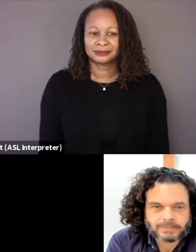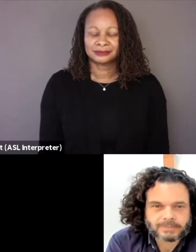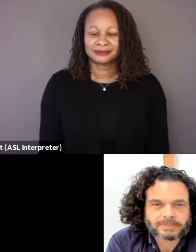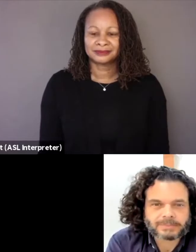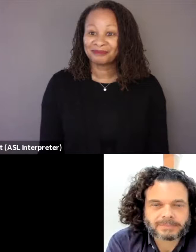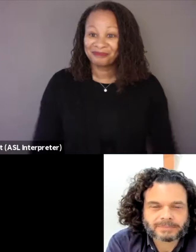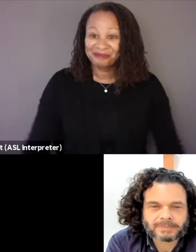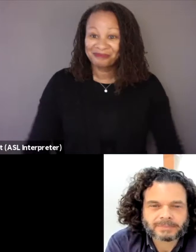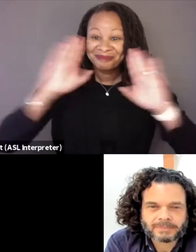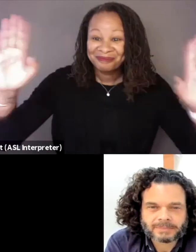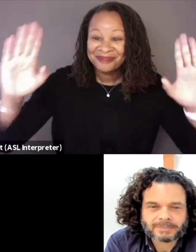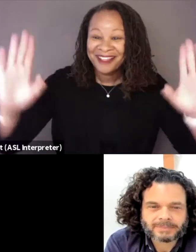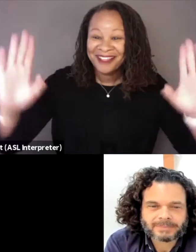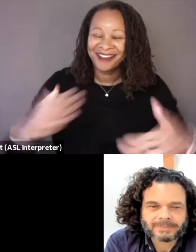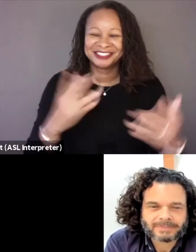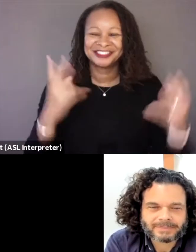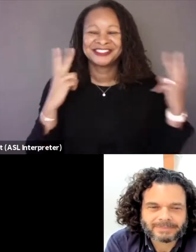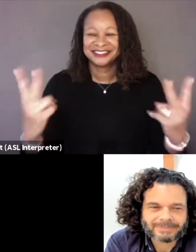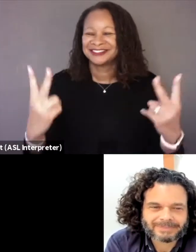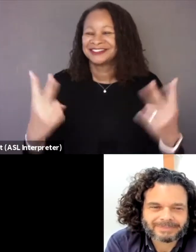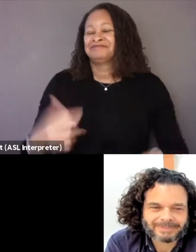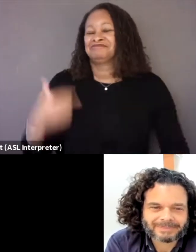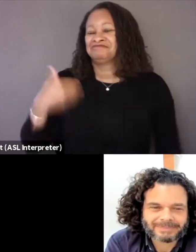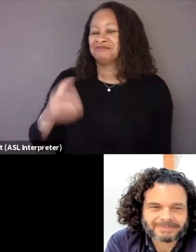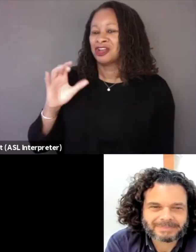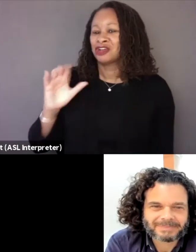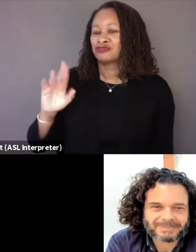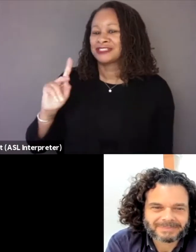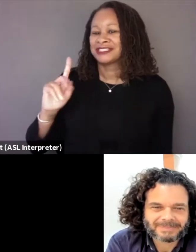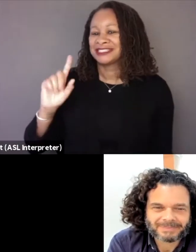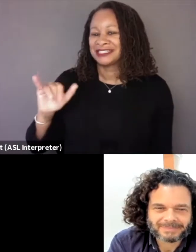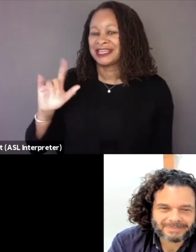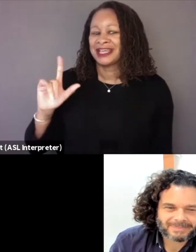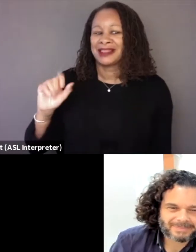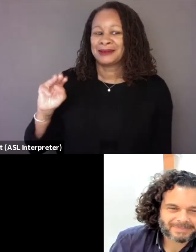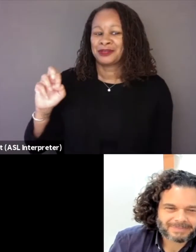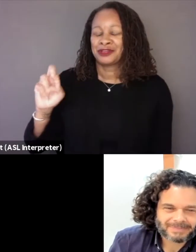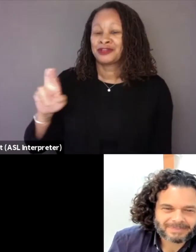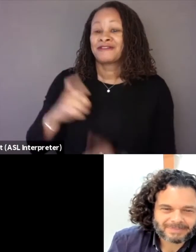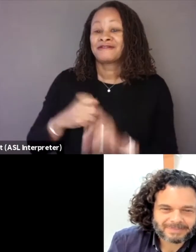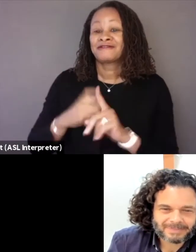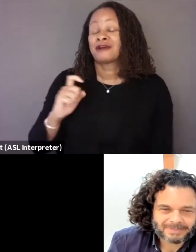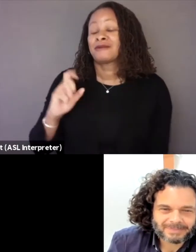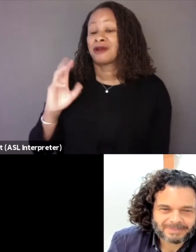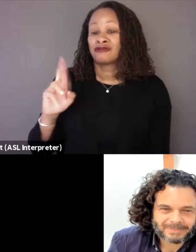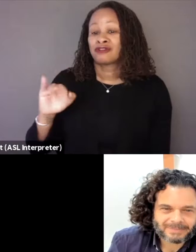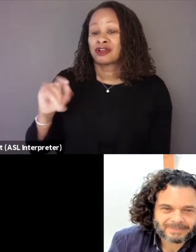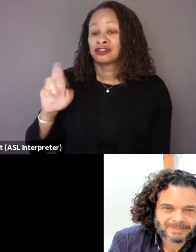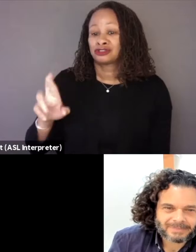Okay. Hey guys. So good to see you. I am Christy Lamire from rogerebert.com and the breakfast all day podcast.